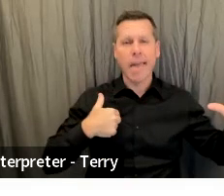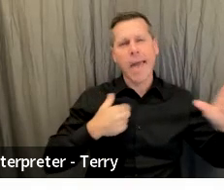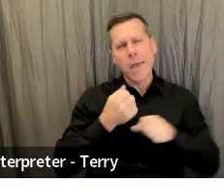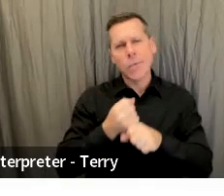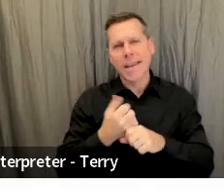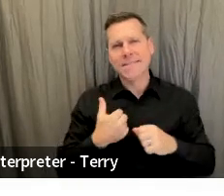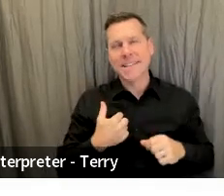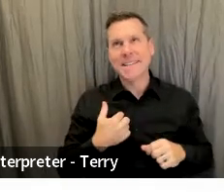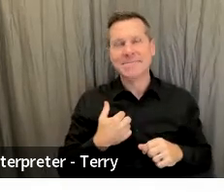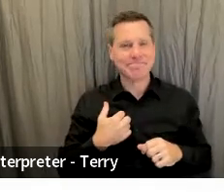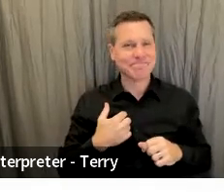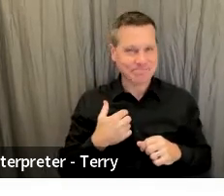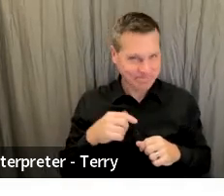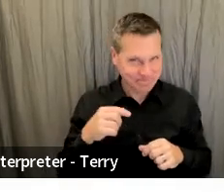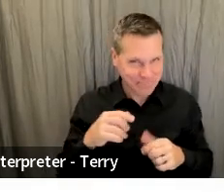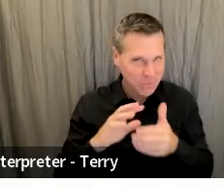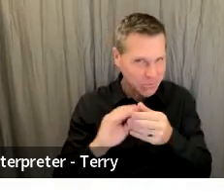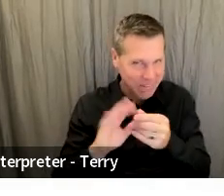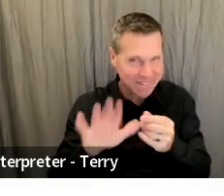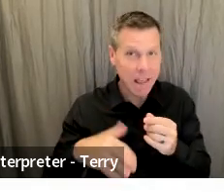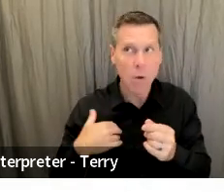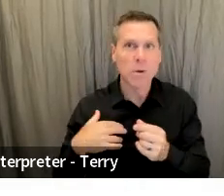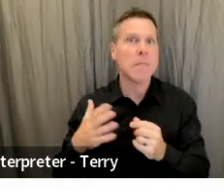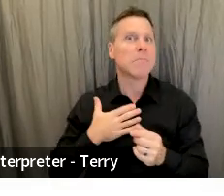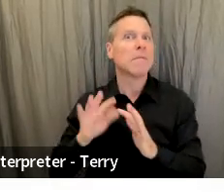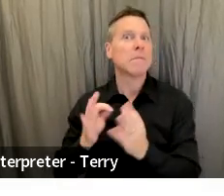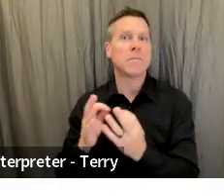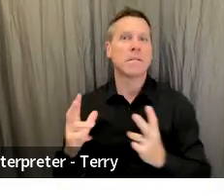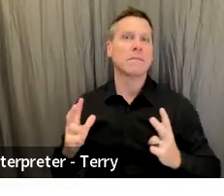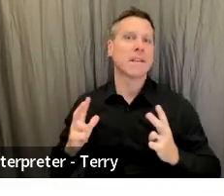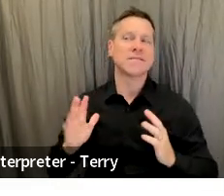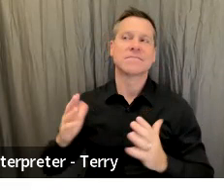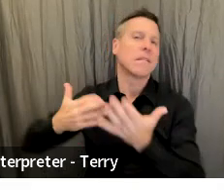I was sitting I was on vacation with my family, my in-laws house, and I was just getting tired of them.